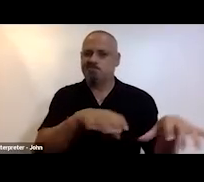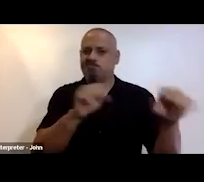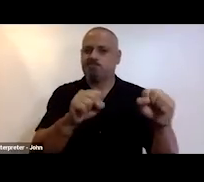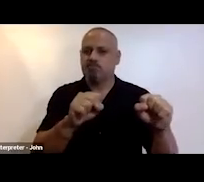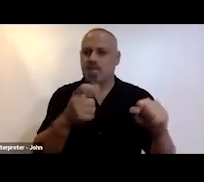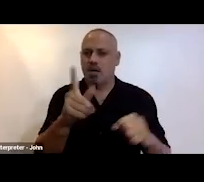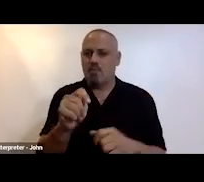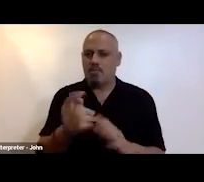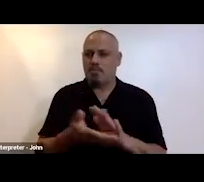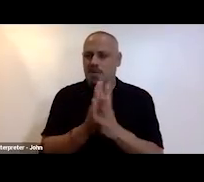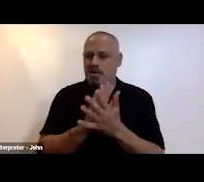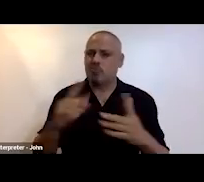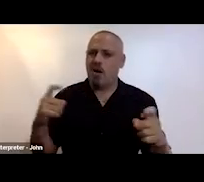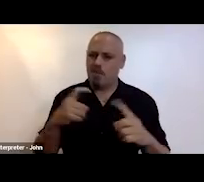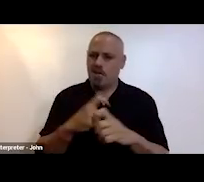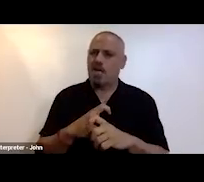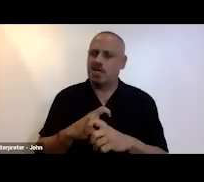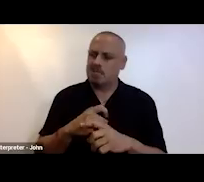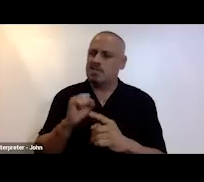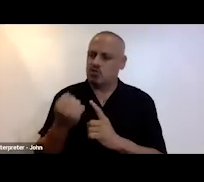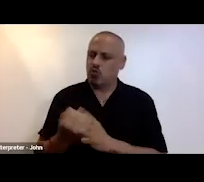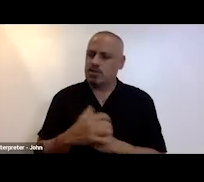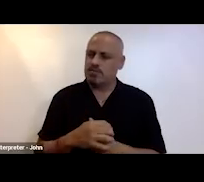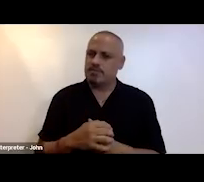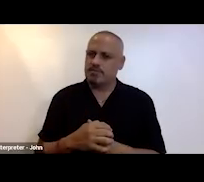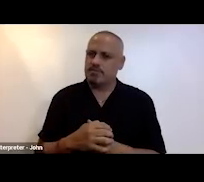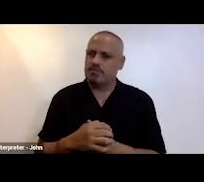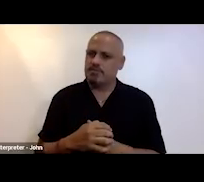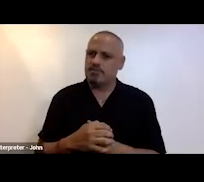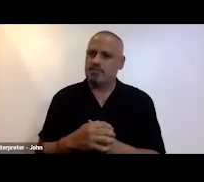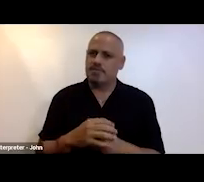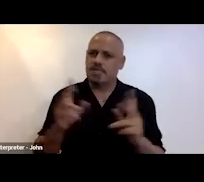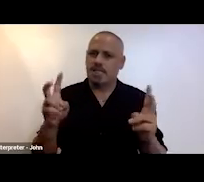That becomes a really complicated possession issue with the unit.